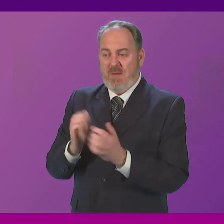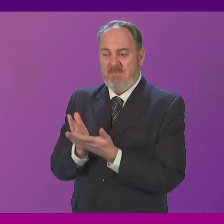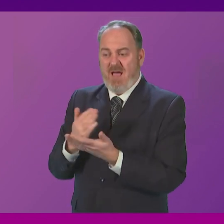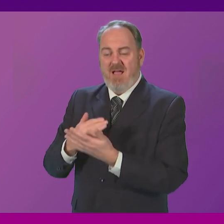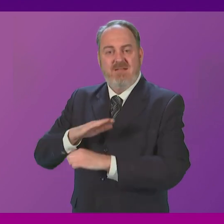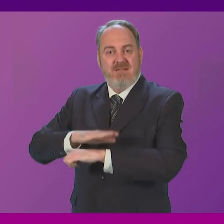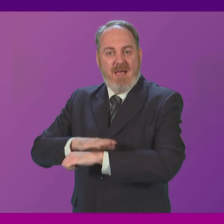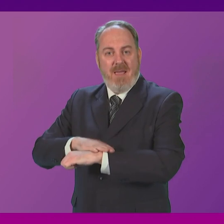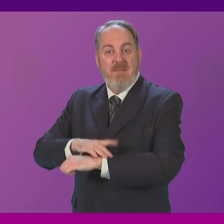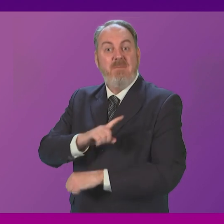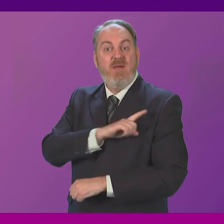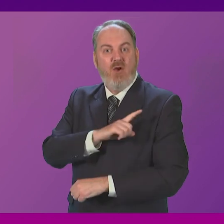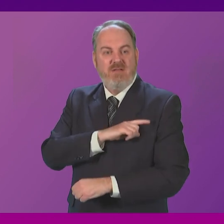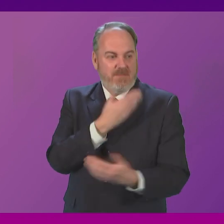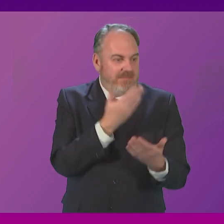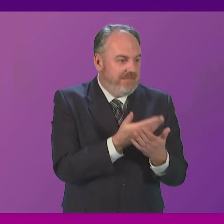ambitions.